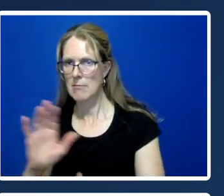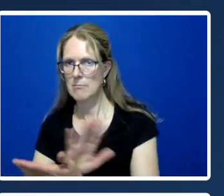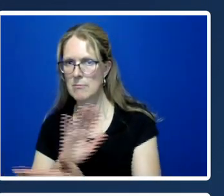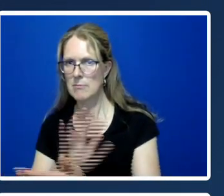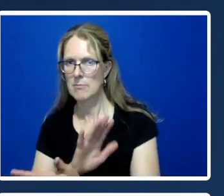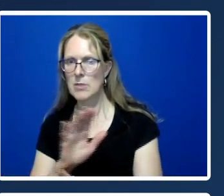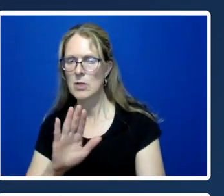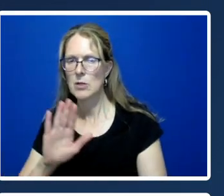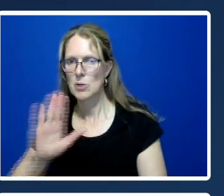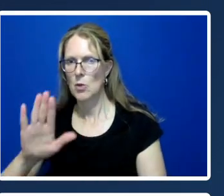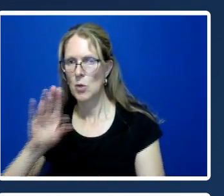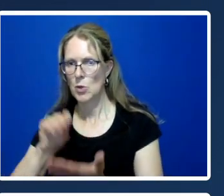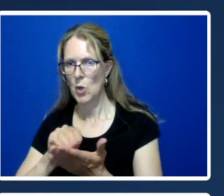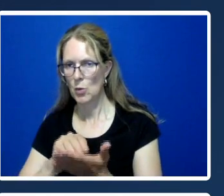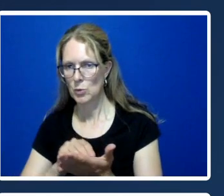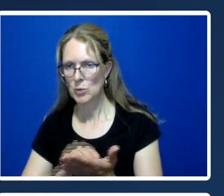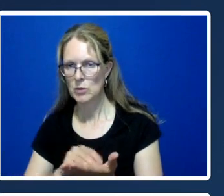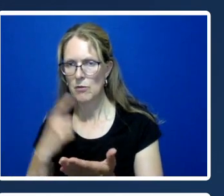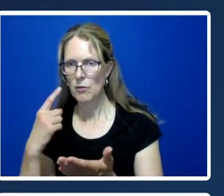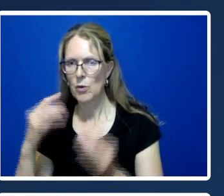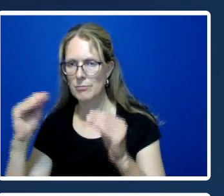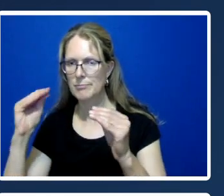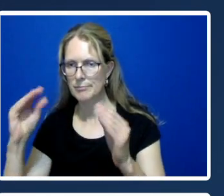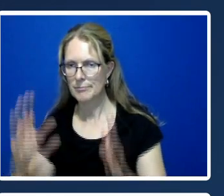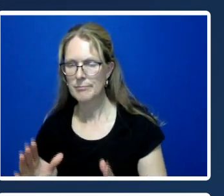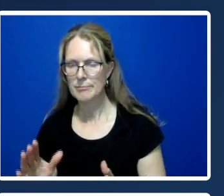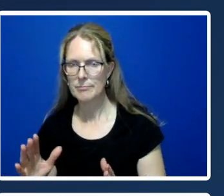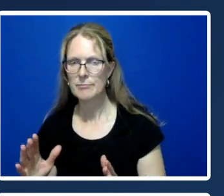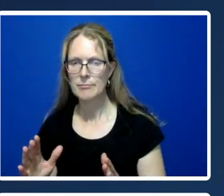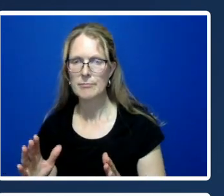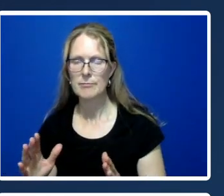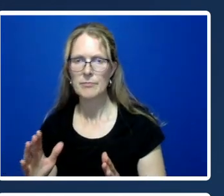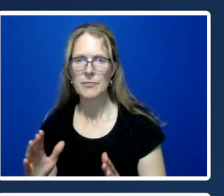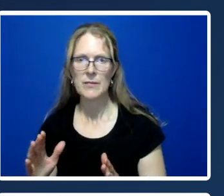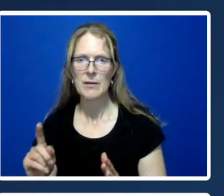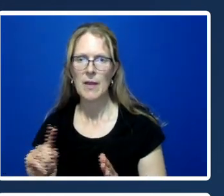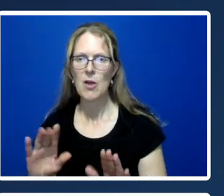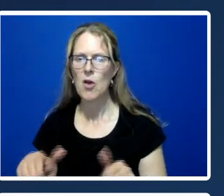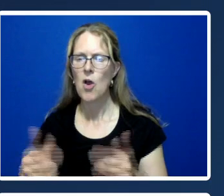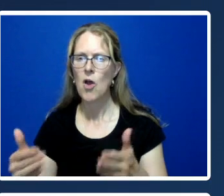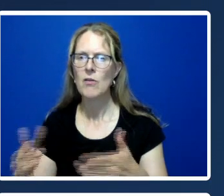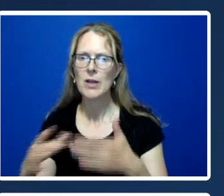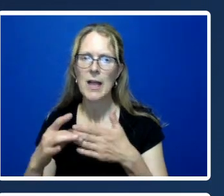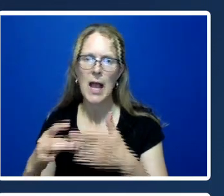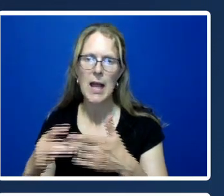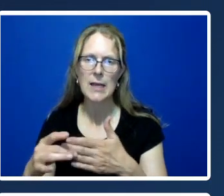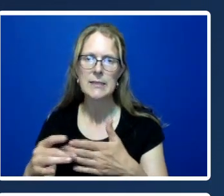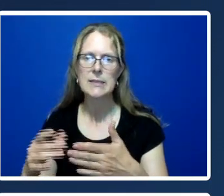educator or whoever the lead is, which offers guidance with tips and structure suggestions.